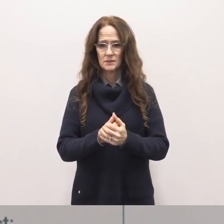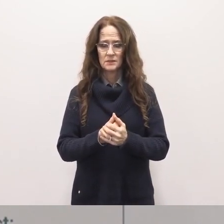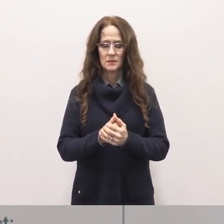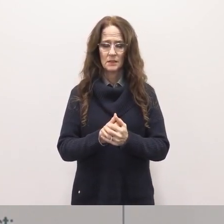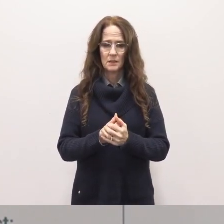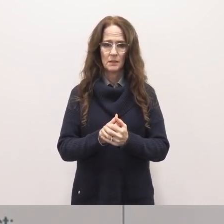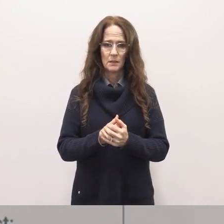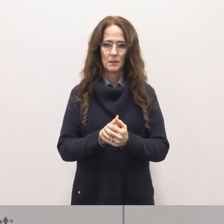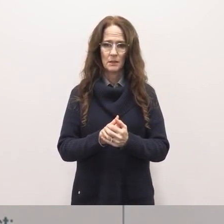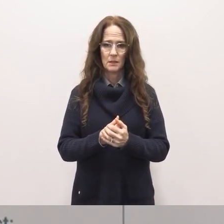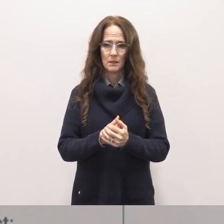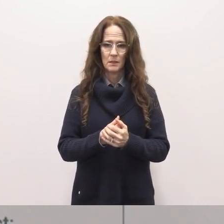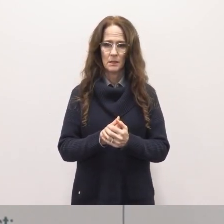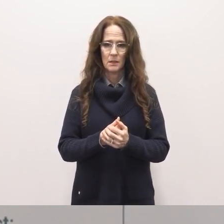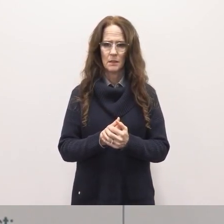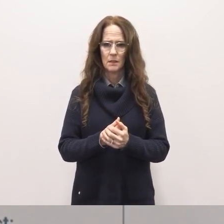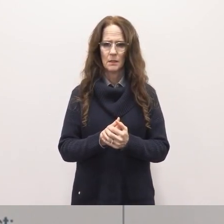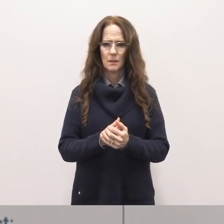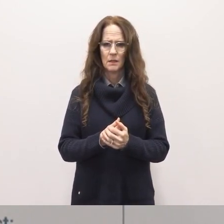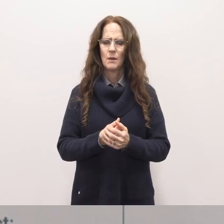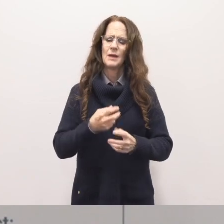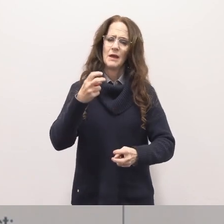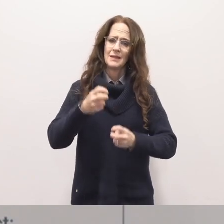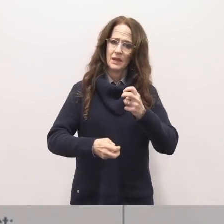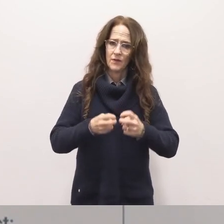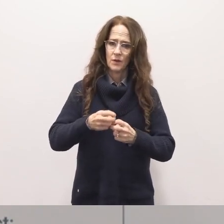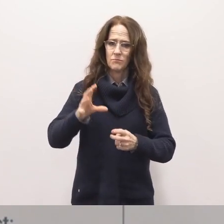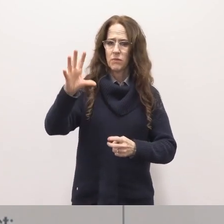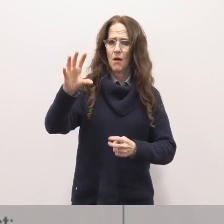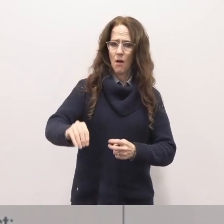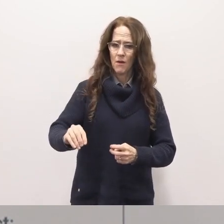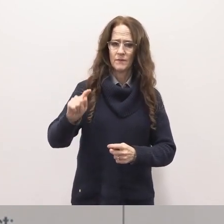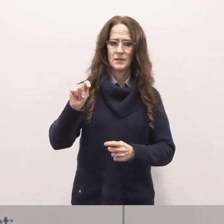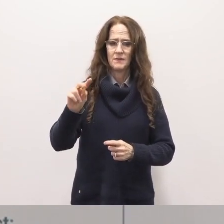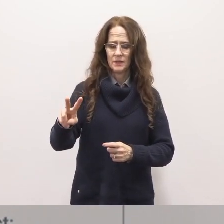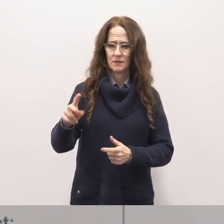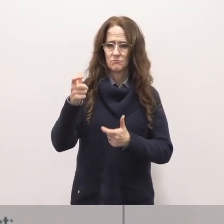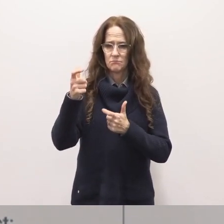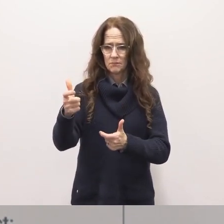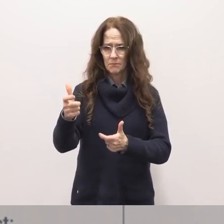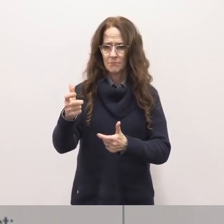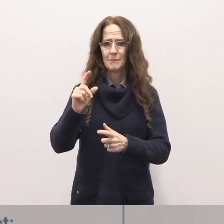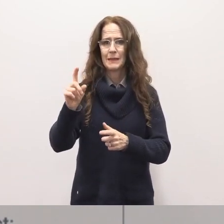You couldn't turn, it was hard to turn off the TVs, but eventually you had to,